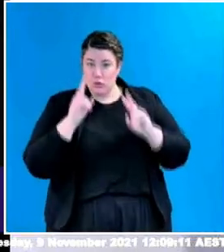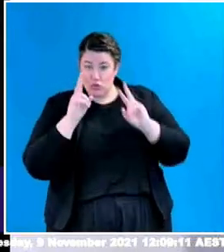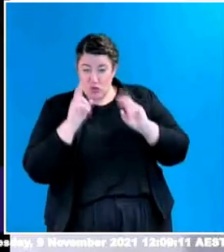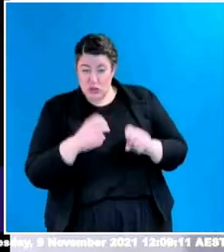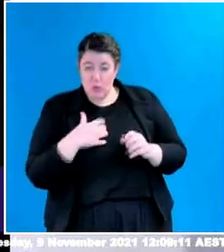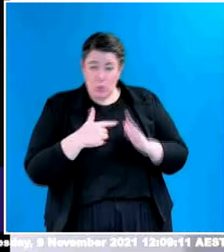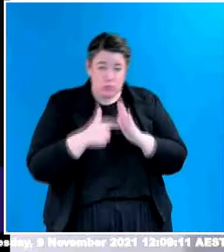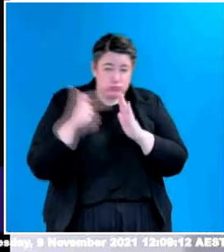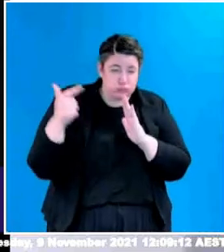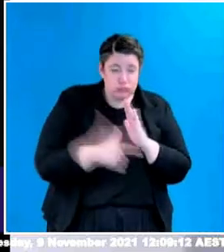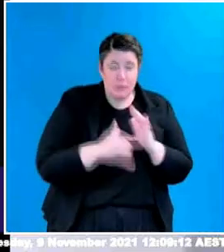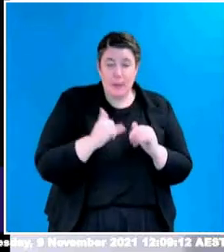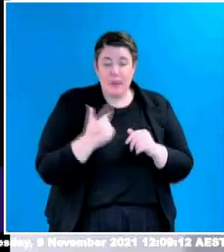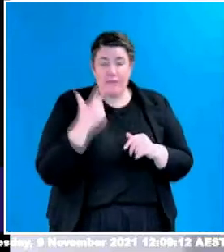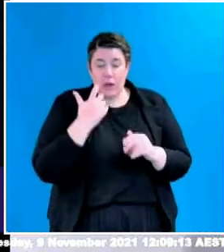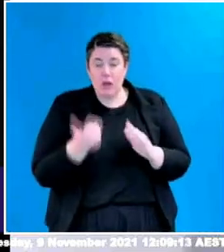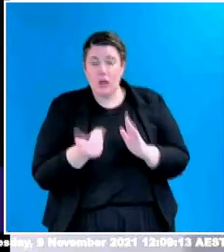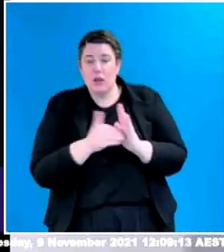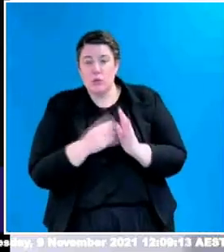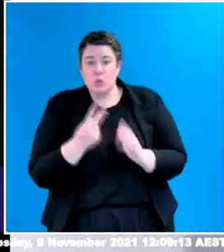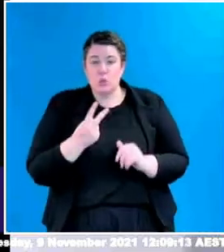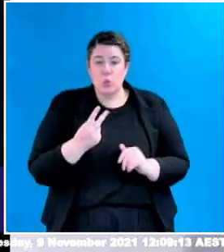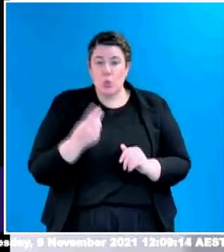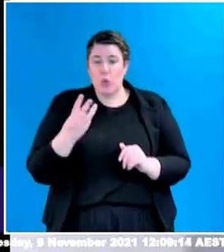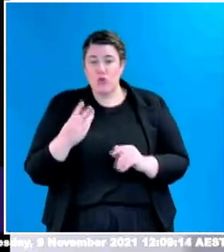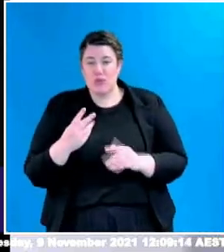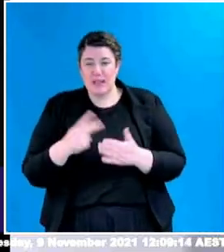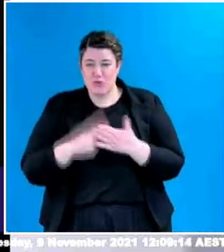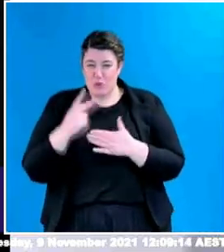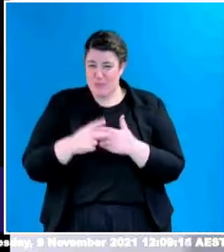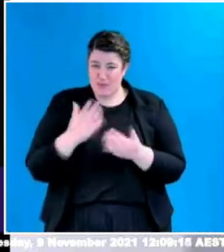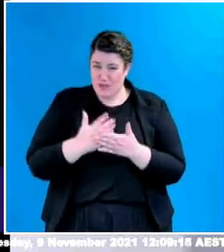three programs, but it was a very low number over 20 years.